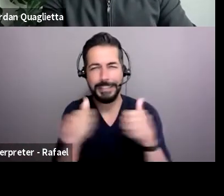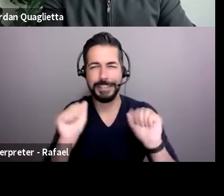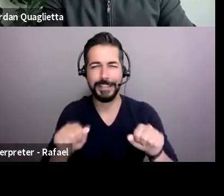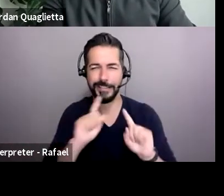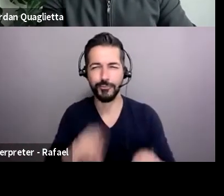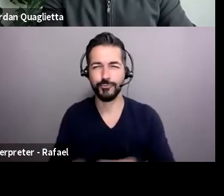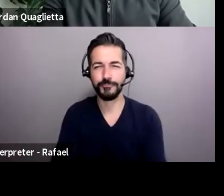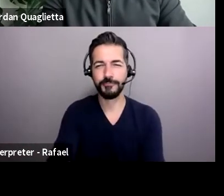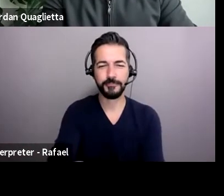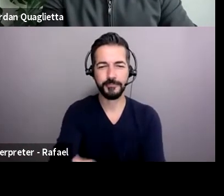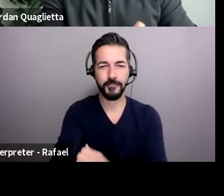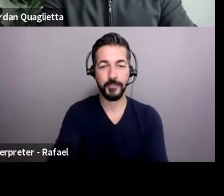Jordan for you in a minute.